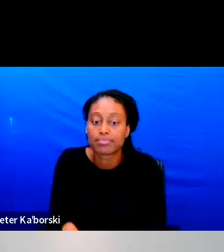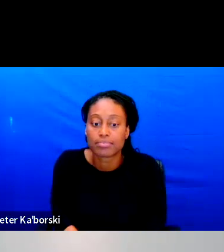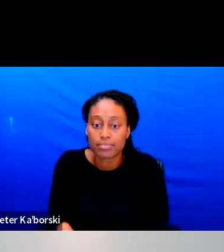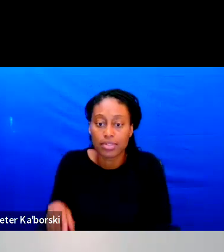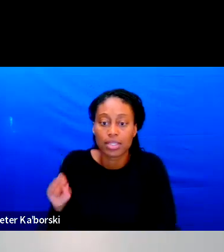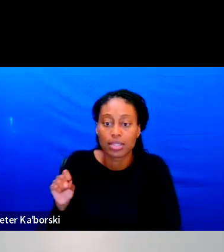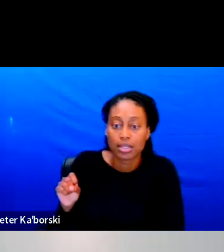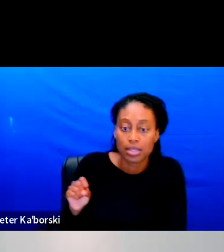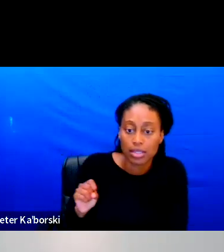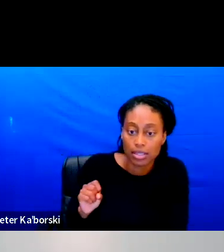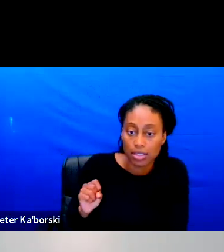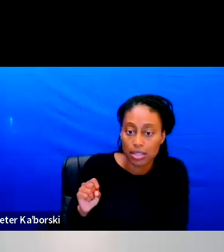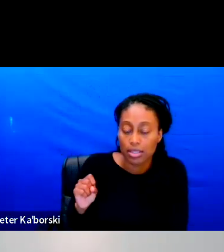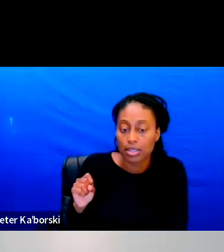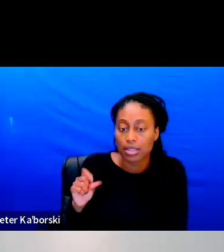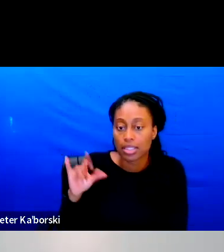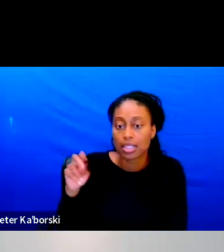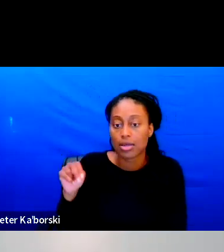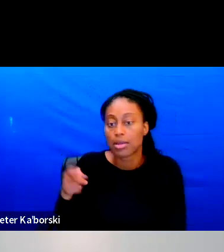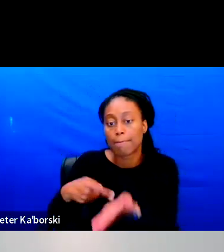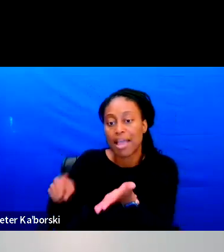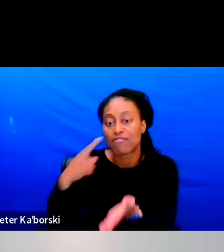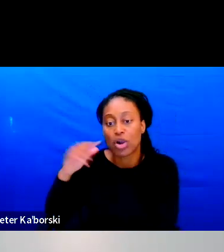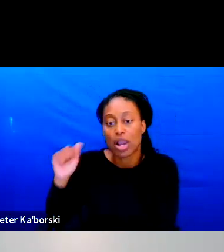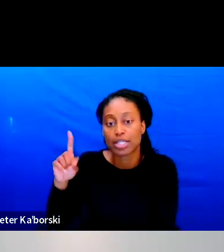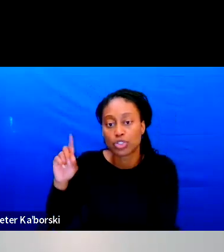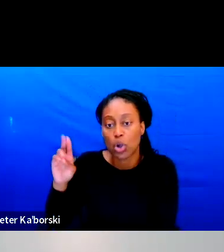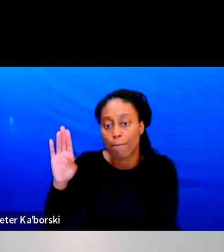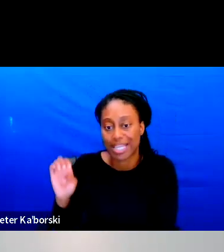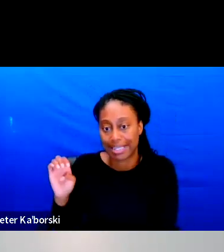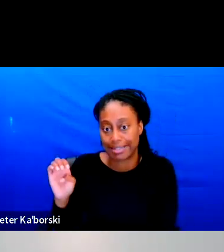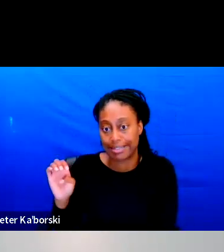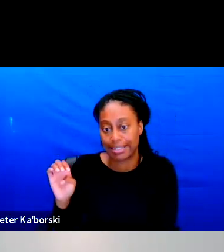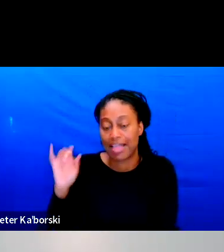Selina Butcher: my seal, we pay for adobe, and that's where we get the signatures. And